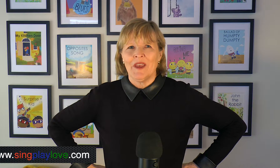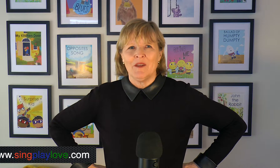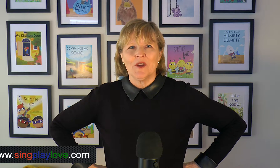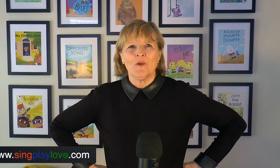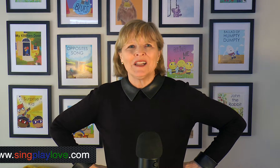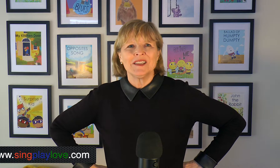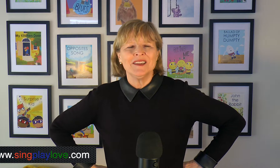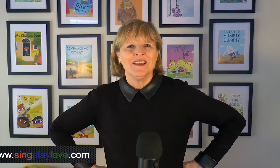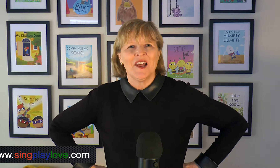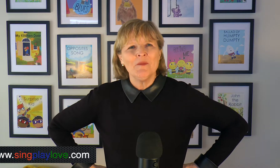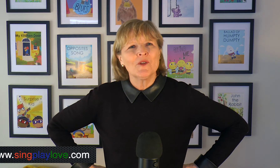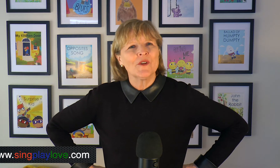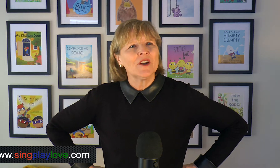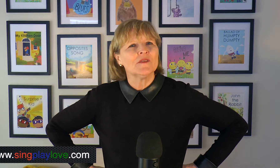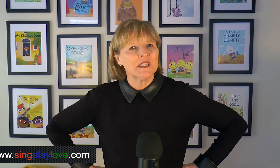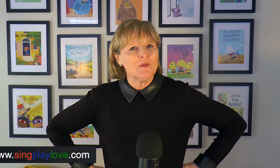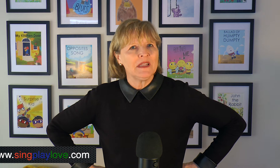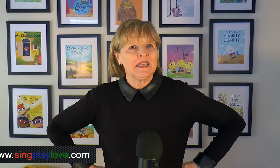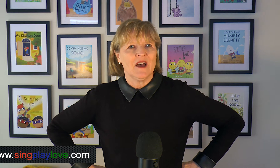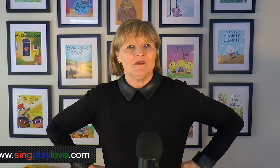I'm Anne Meeker Watson and I'm the creator of SING.PLAY.LOVE.